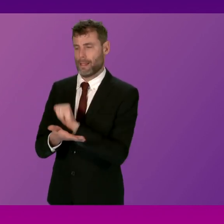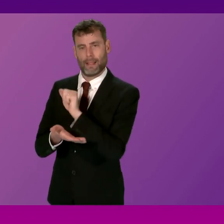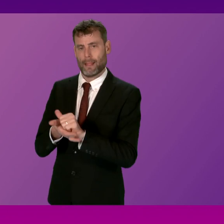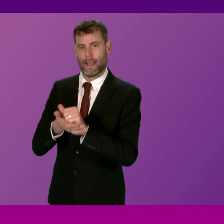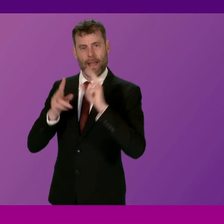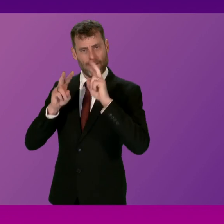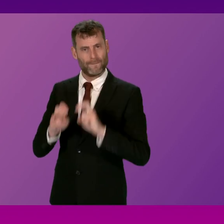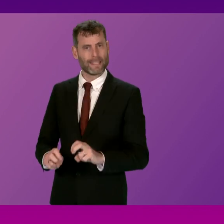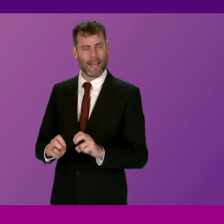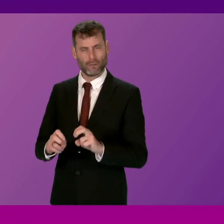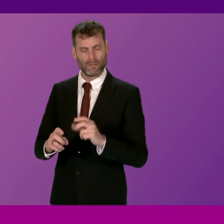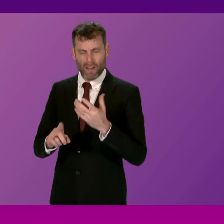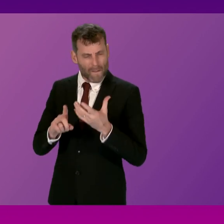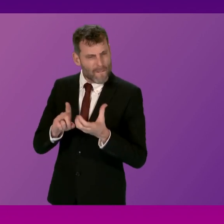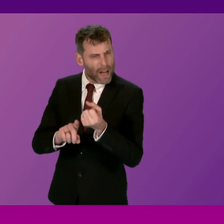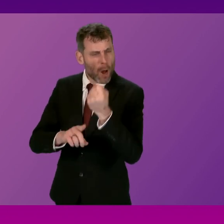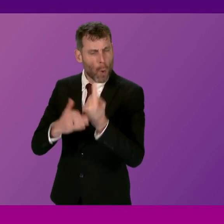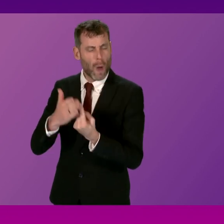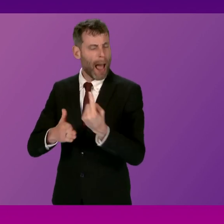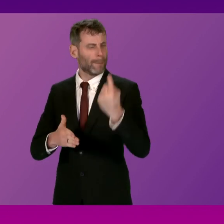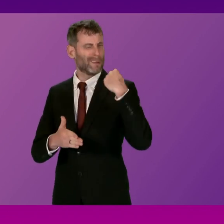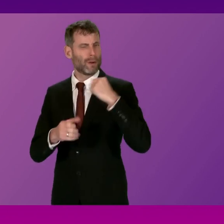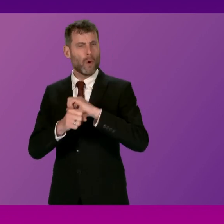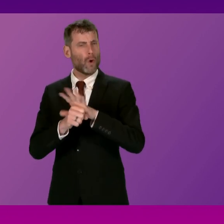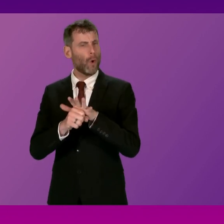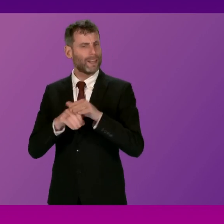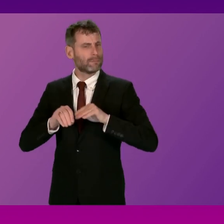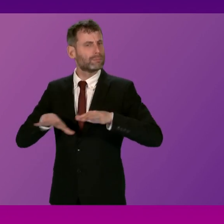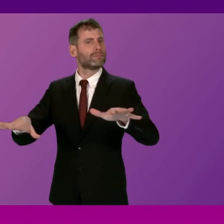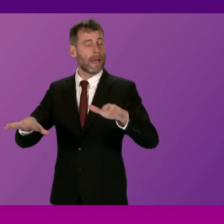There are many examples of cases in which ministers need to consider what were arguably